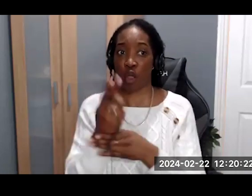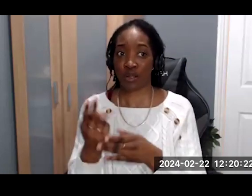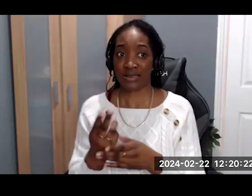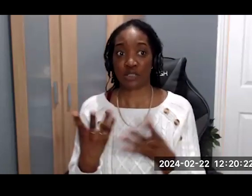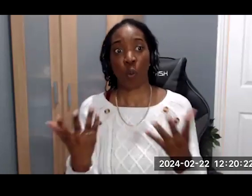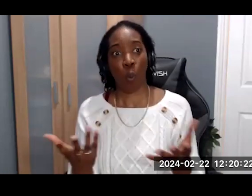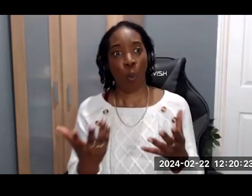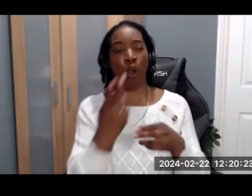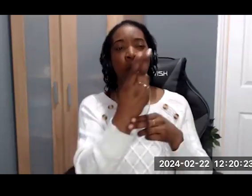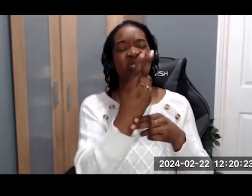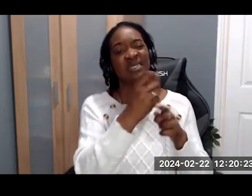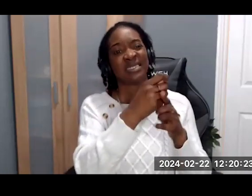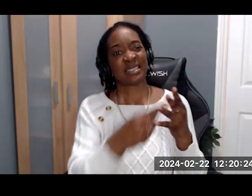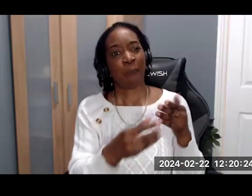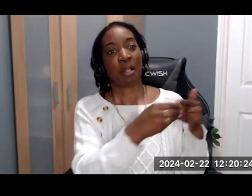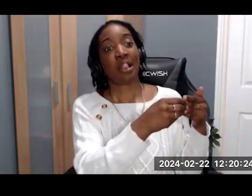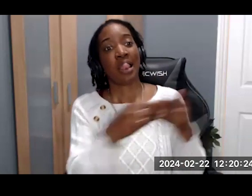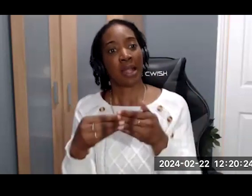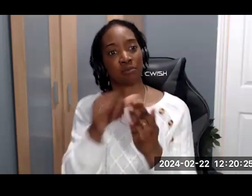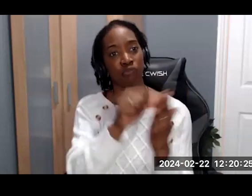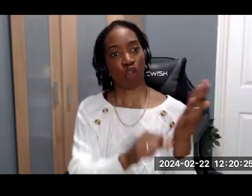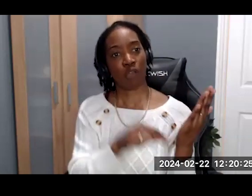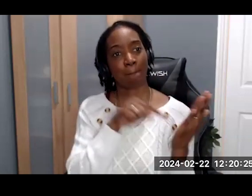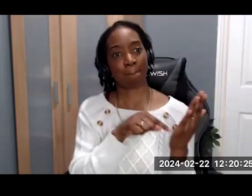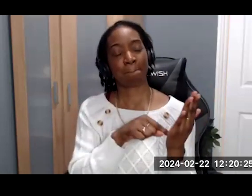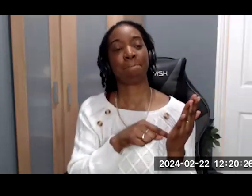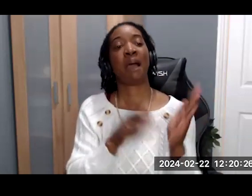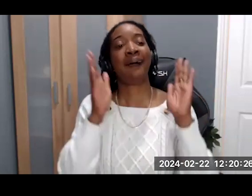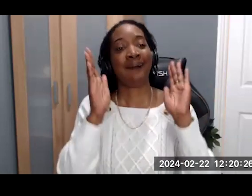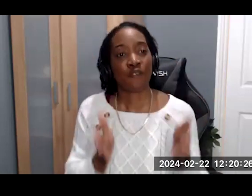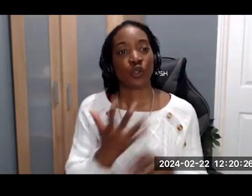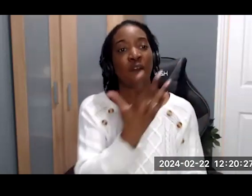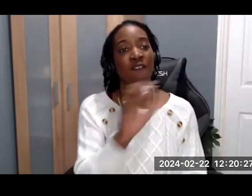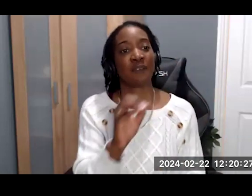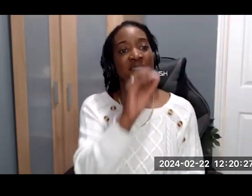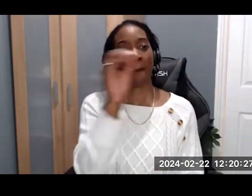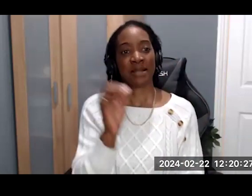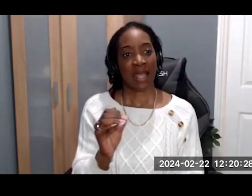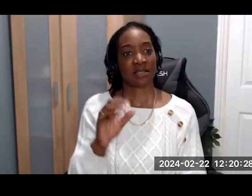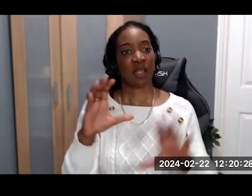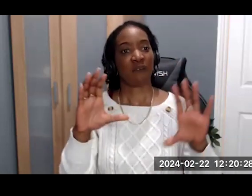The Residency there is a requirement that 50% of the project team or artists involved must be